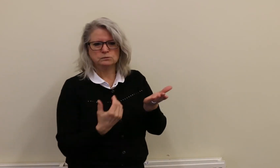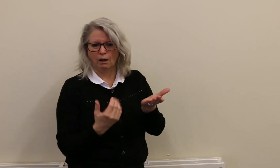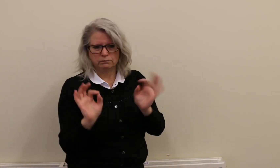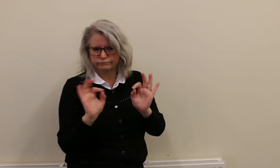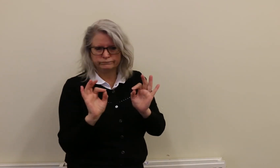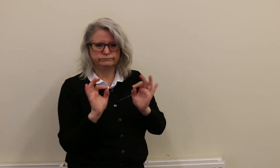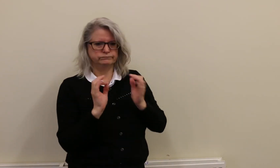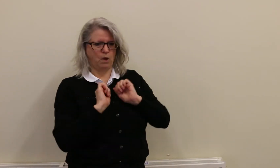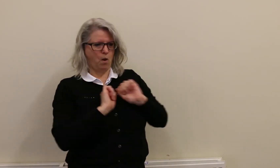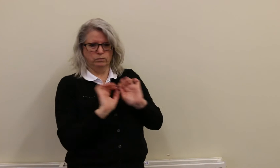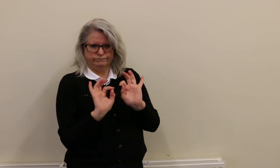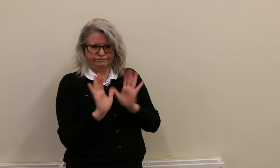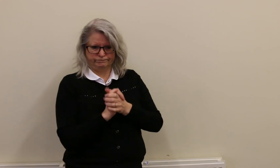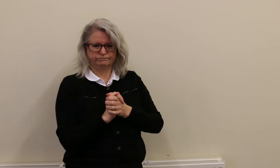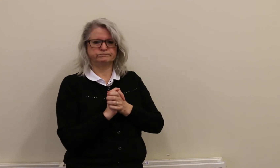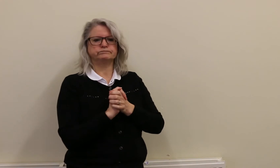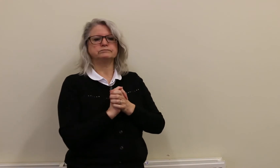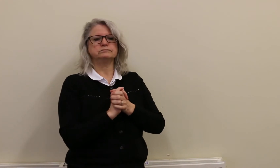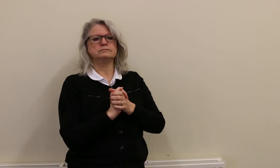There are no shareholders within NDS.